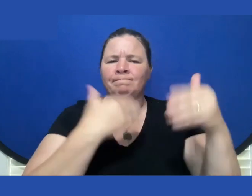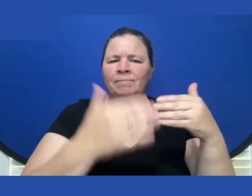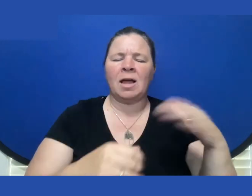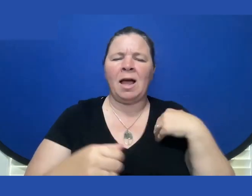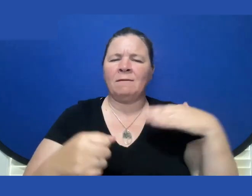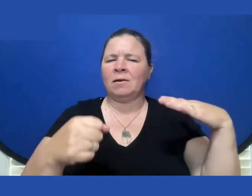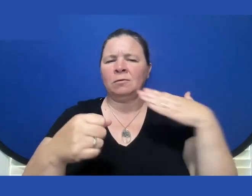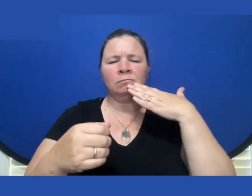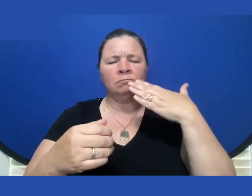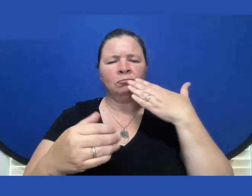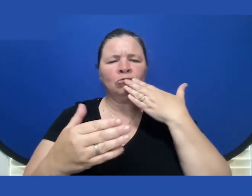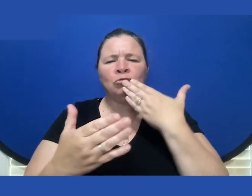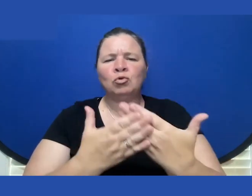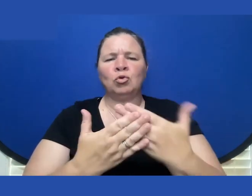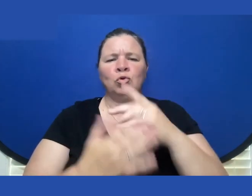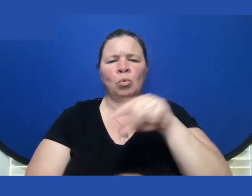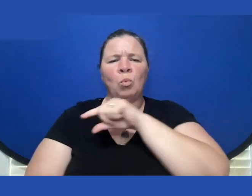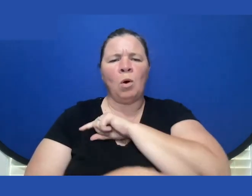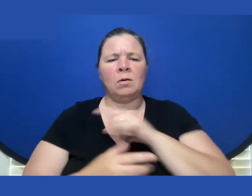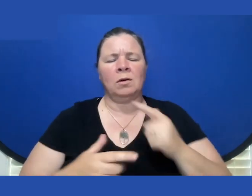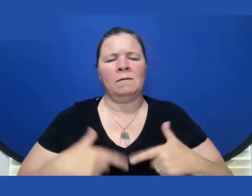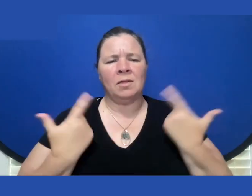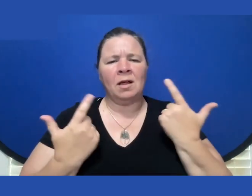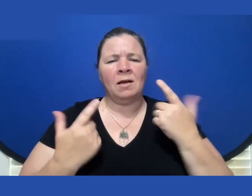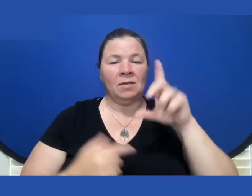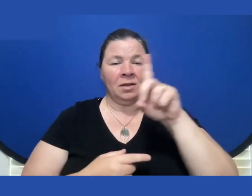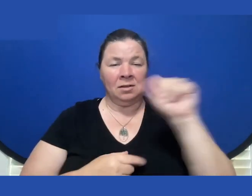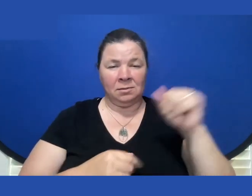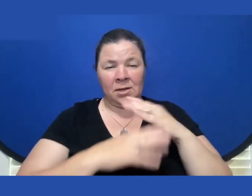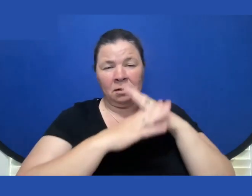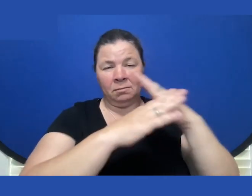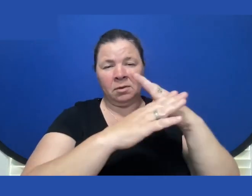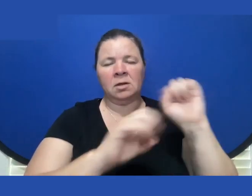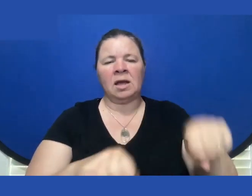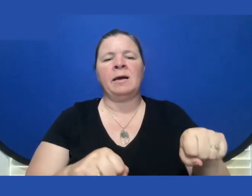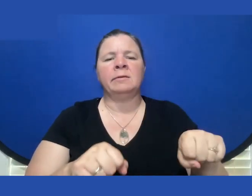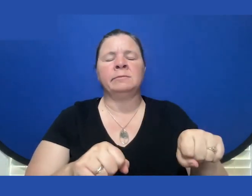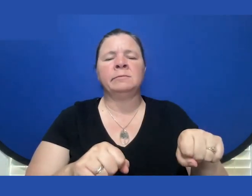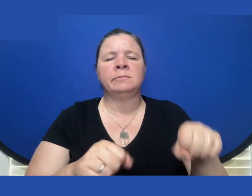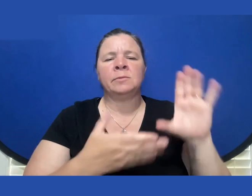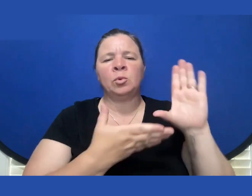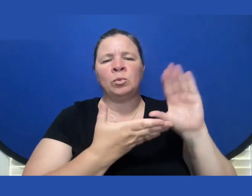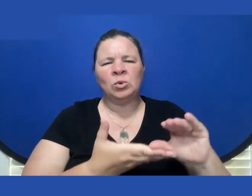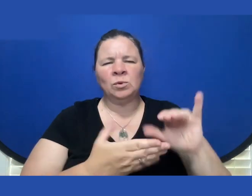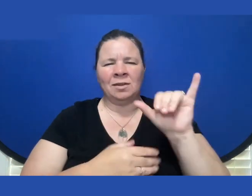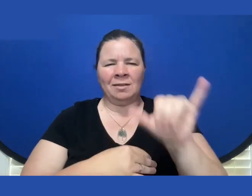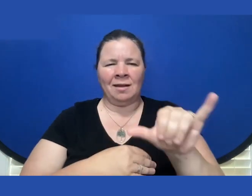disability and barriers really can retract from that. And I think that wellbeing is the key.